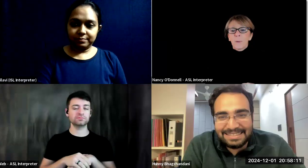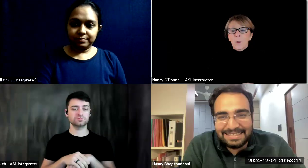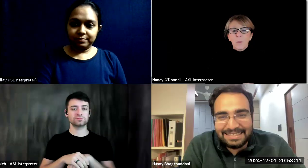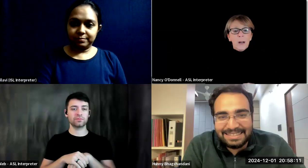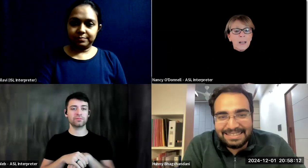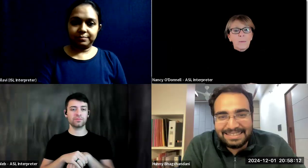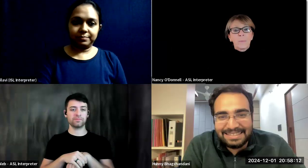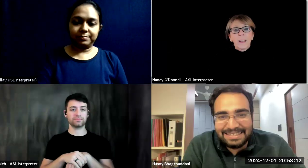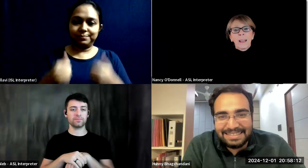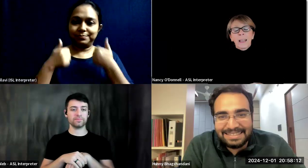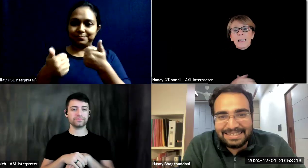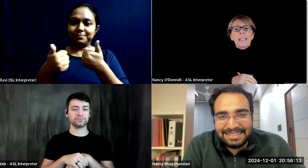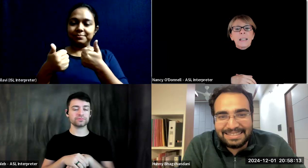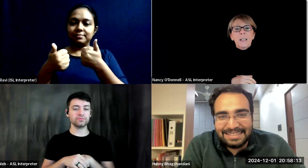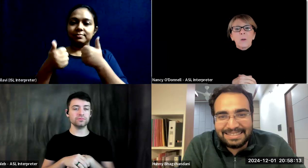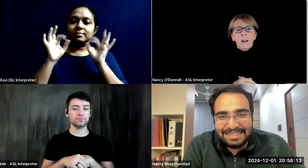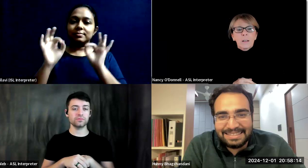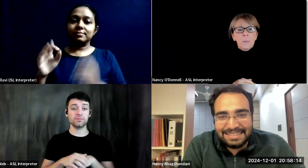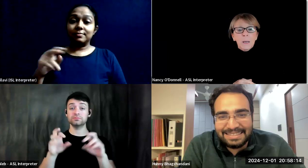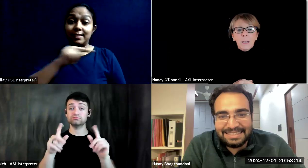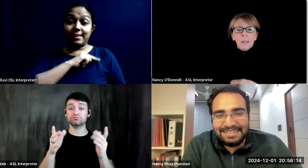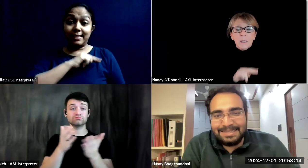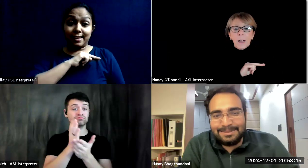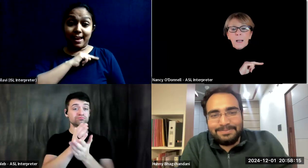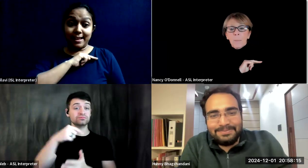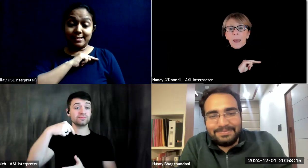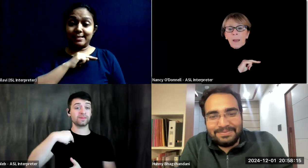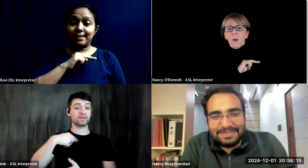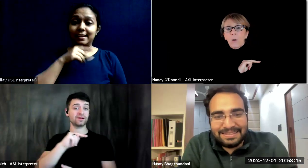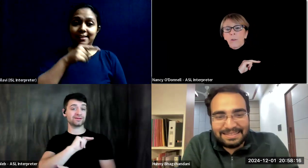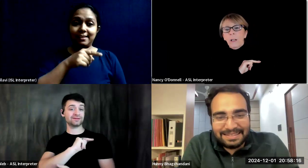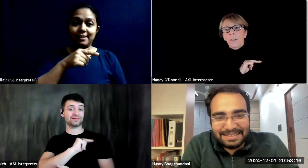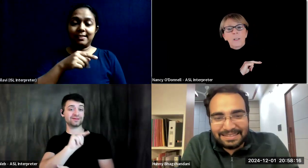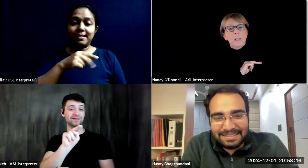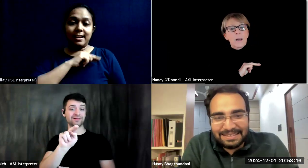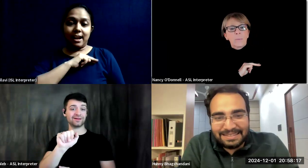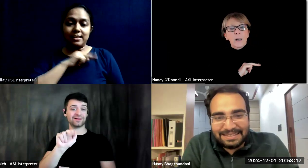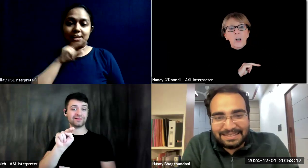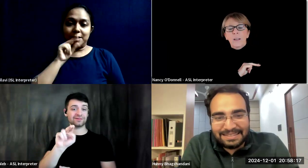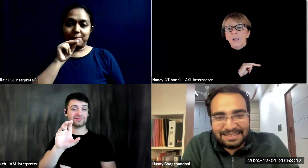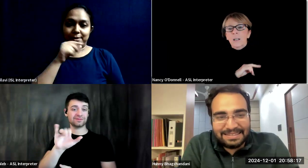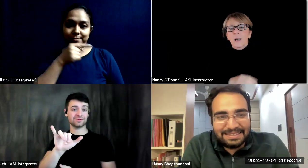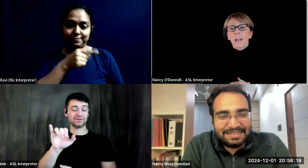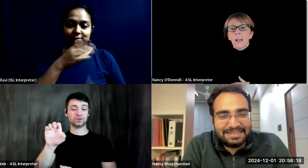Alrighty, this is Nancy O'Donnell speaking, sign name N over the left side of my chest.